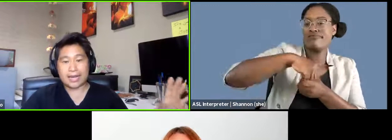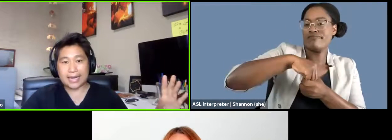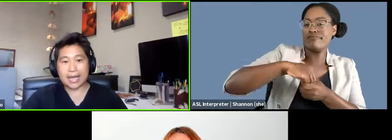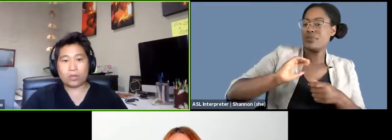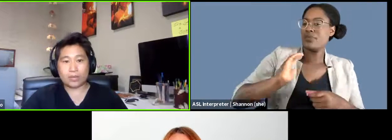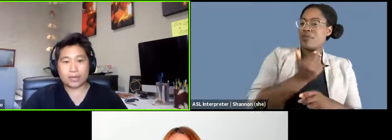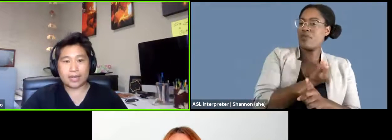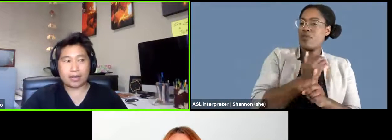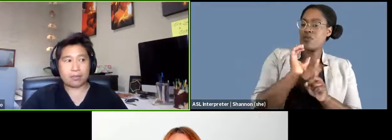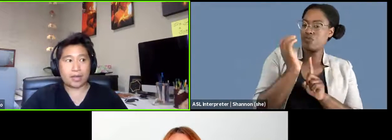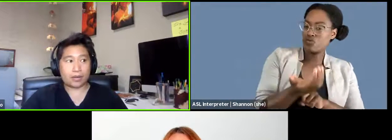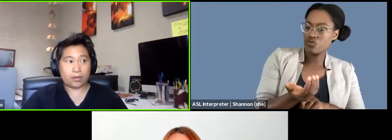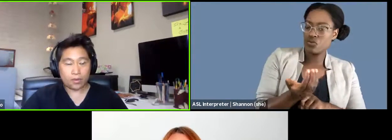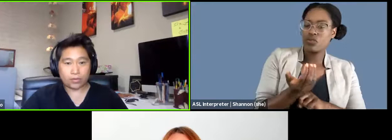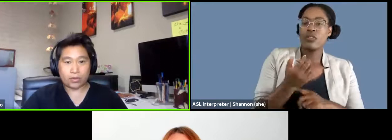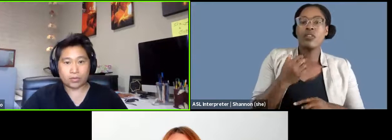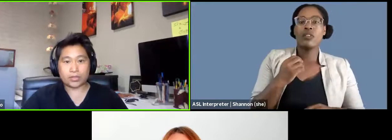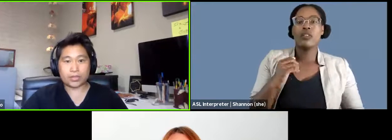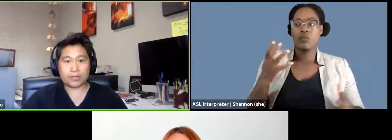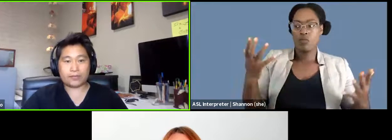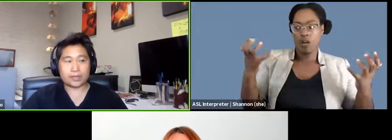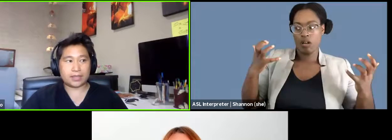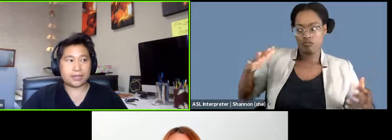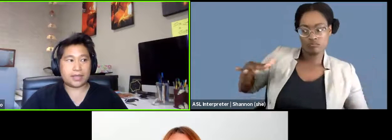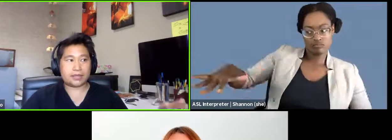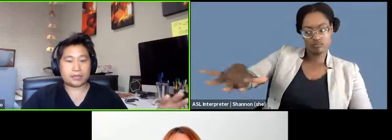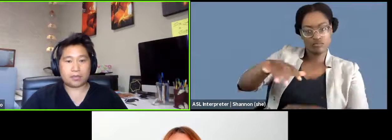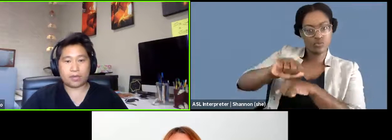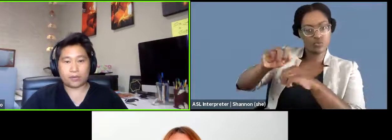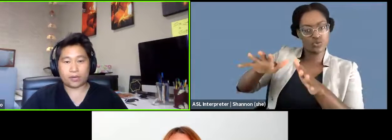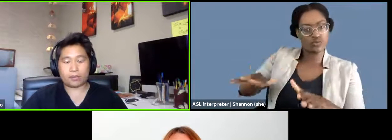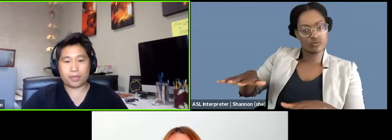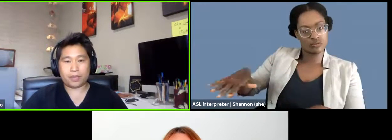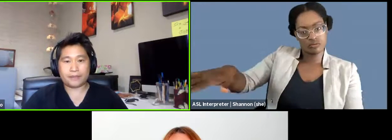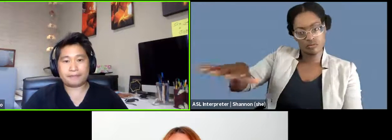and how we can help our own culture in facilitating support for BLM.’